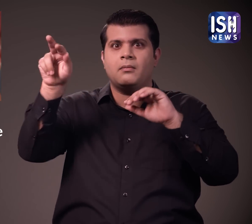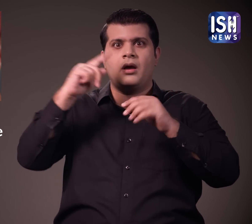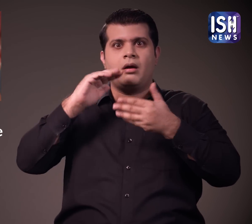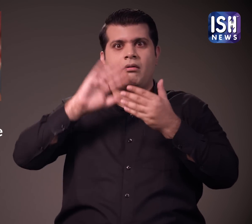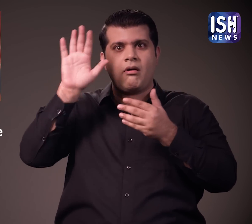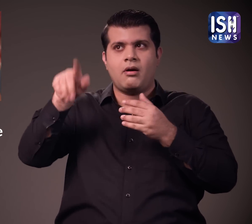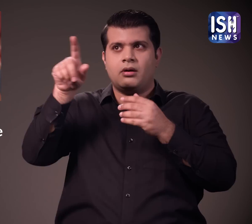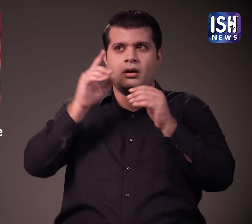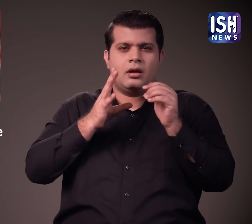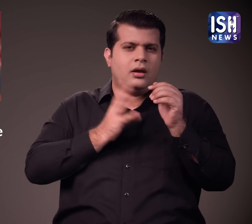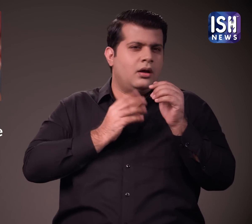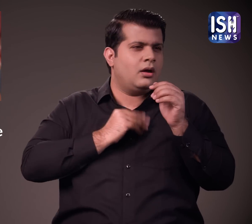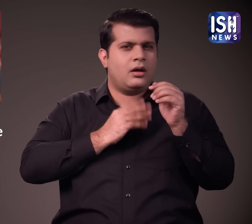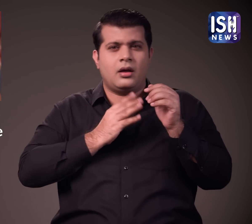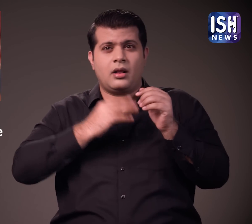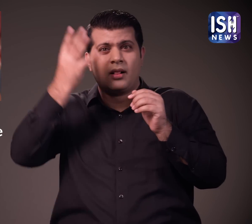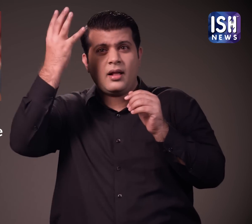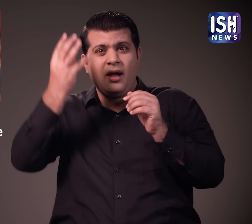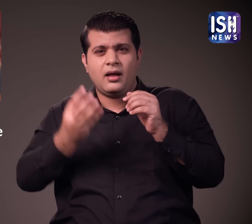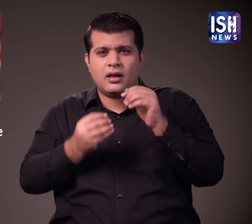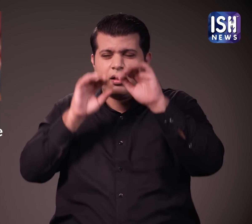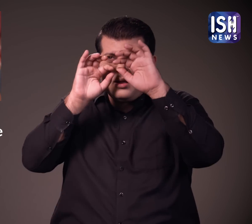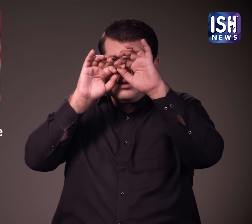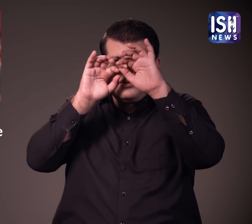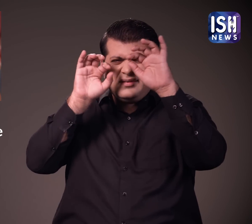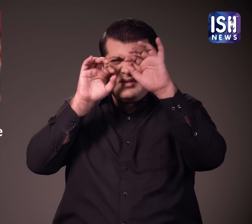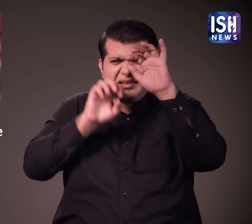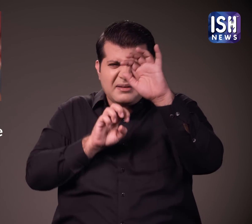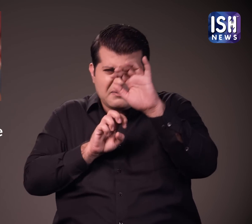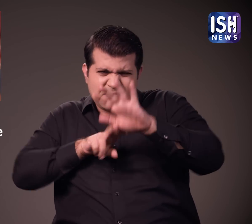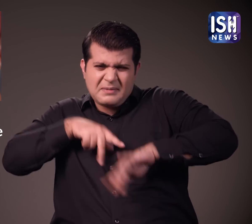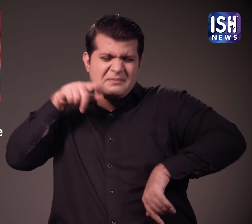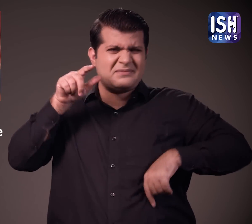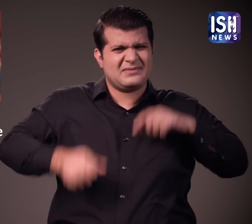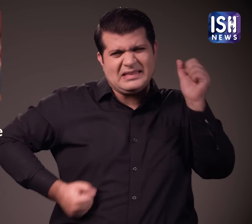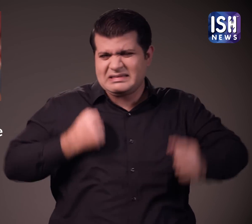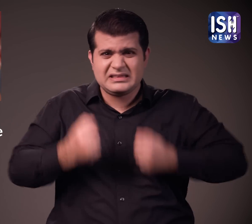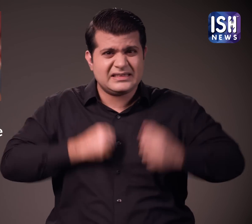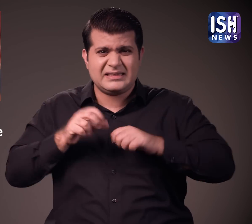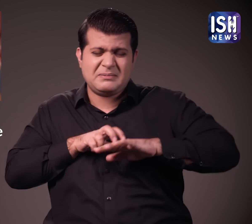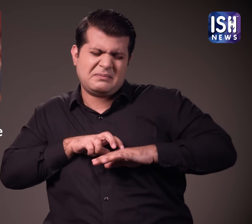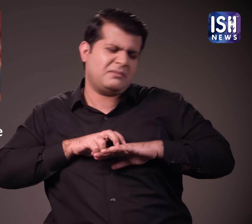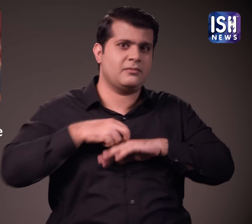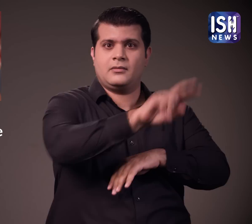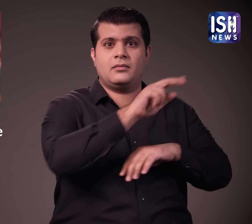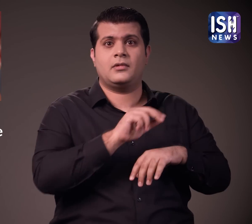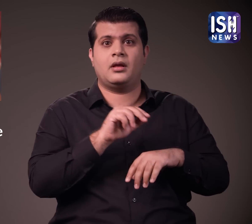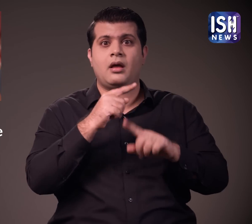It meant that her husband was still in the car. She was scared. At night, she managed to removed the mud and come out of the grave. She got up and ran away.